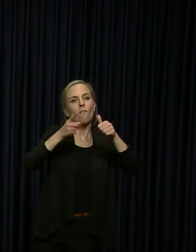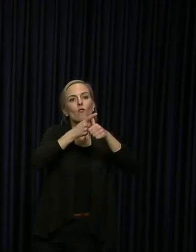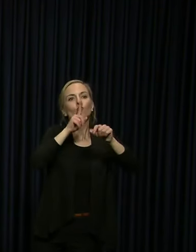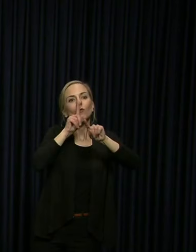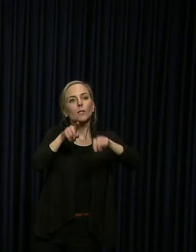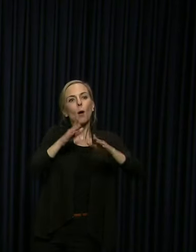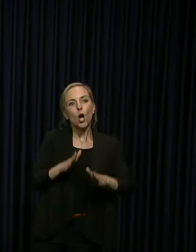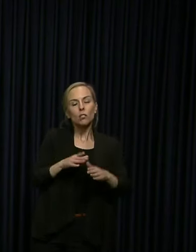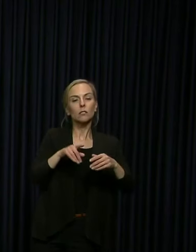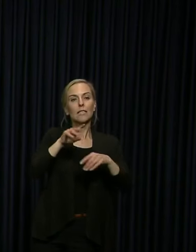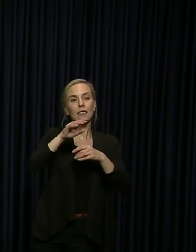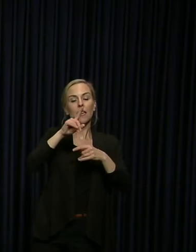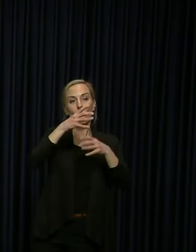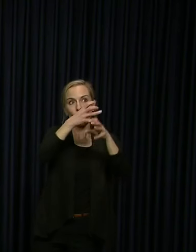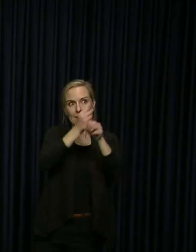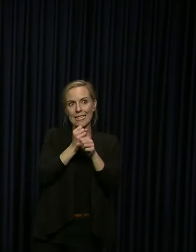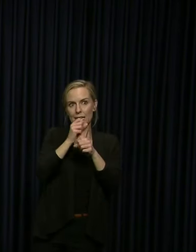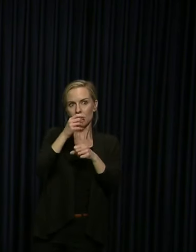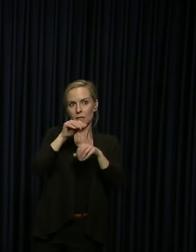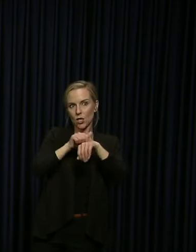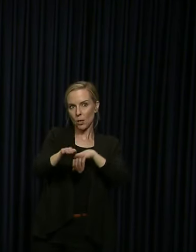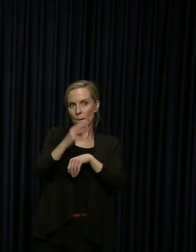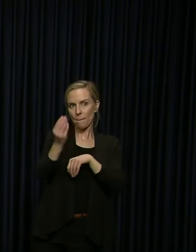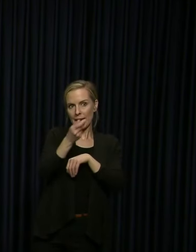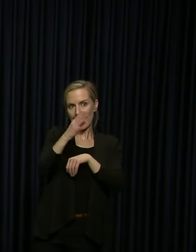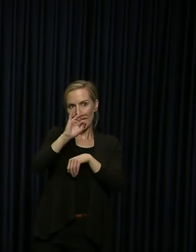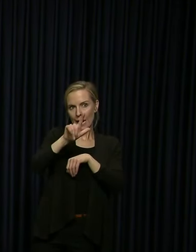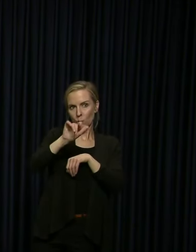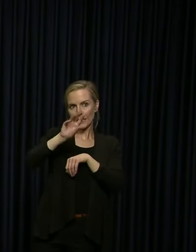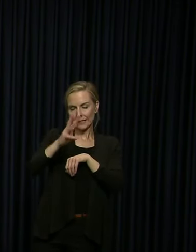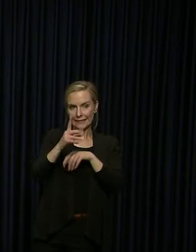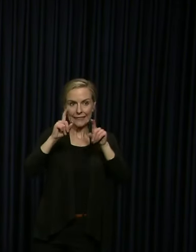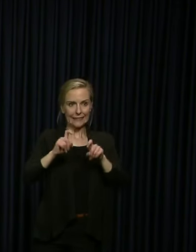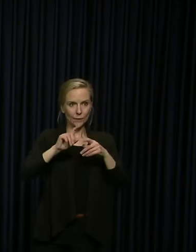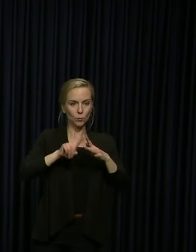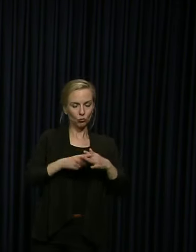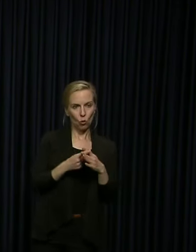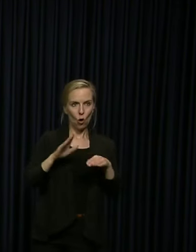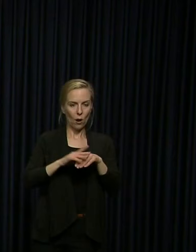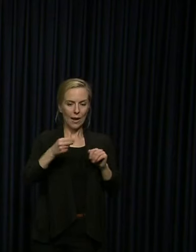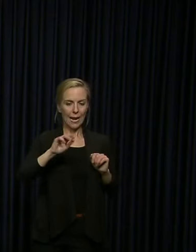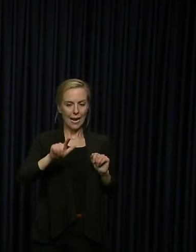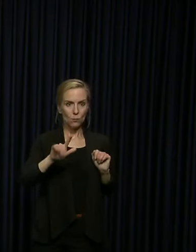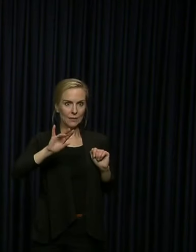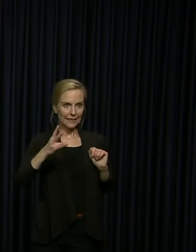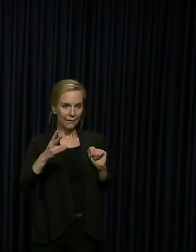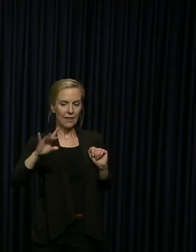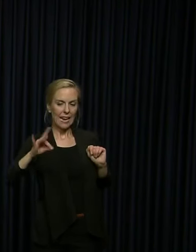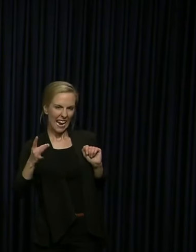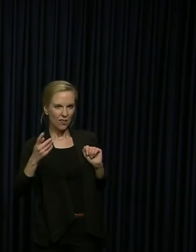ALSO AS AN ANNOUNCEMENT I WAS